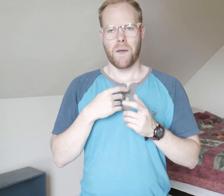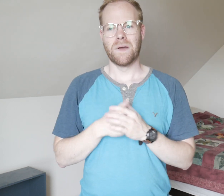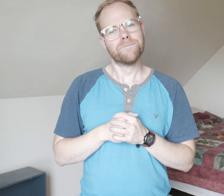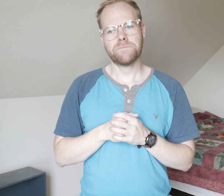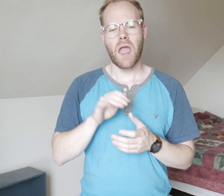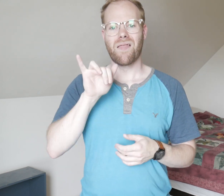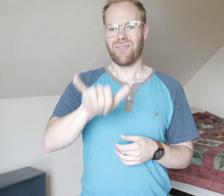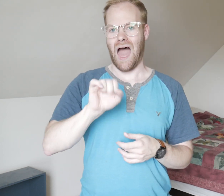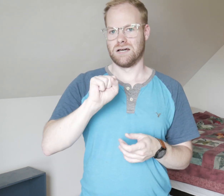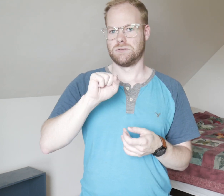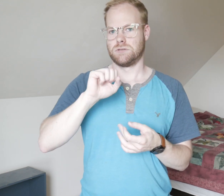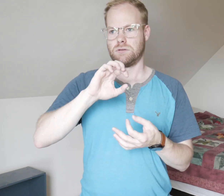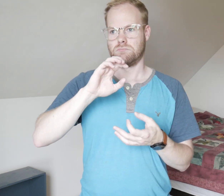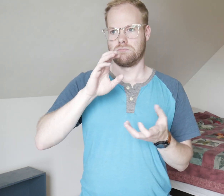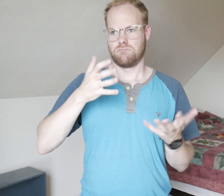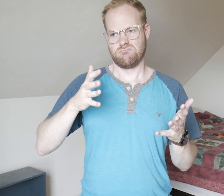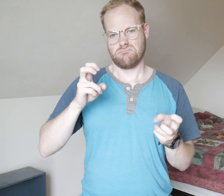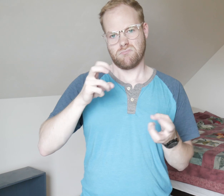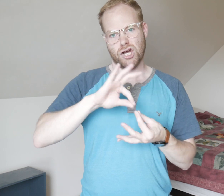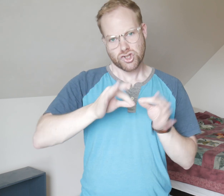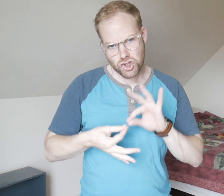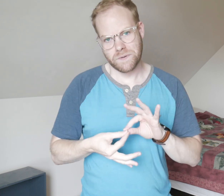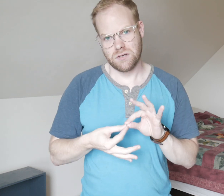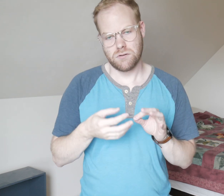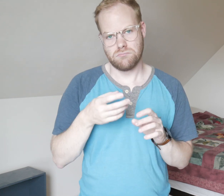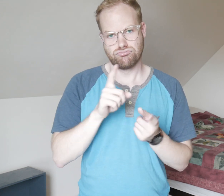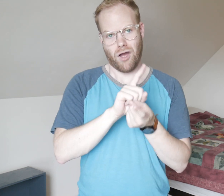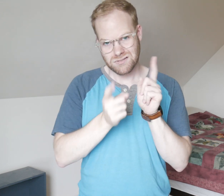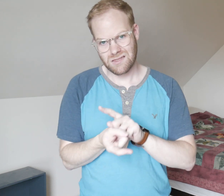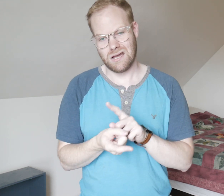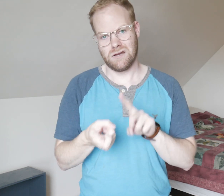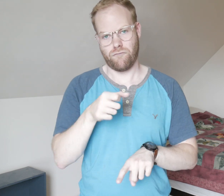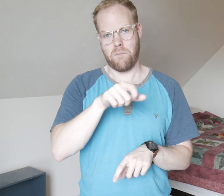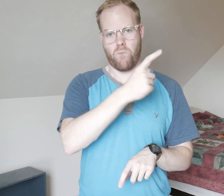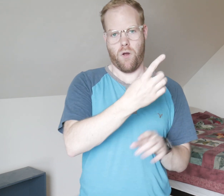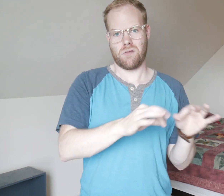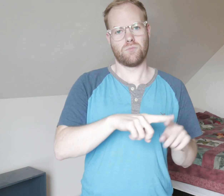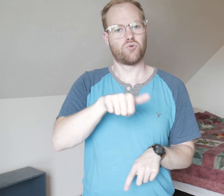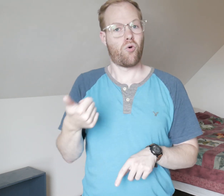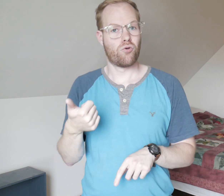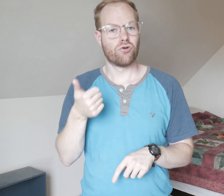I’m like, hmm. That is pretty much interpreting, translating, from one language to another.